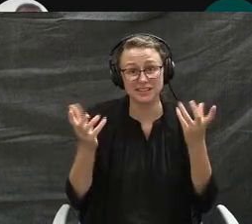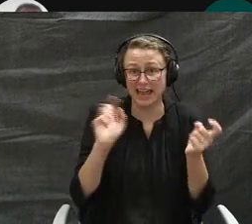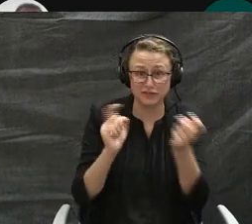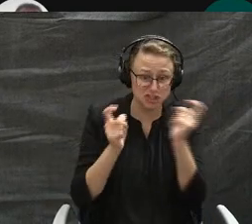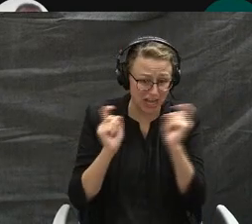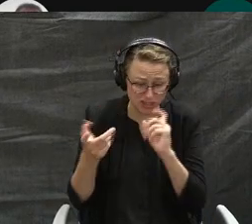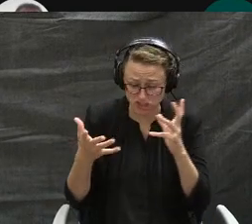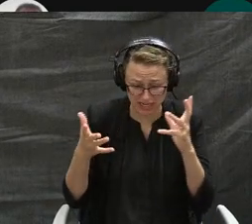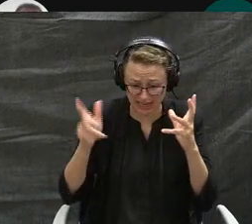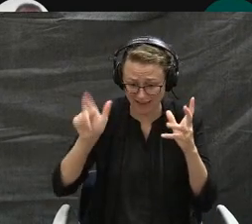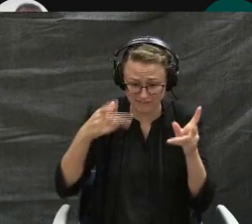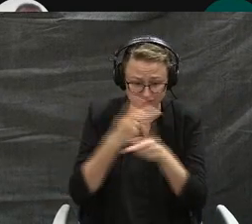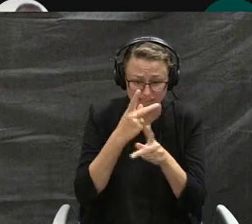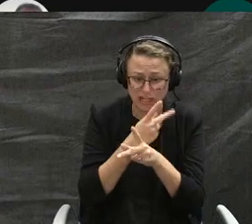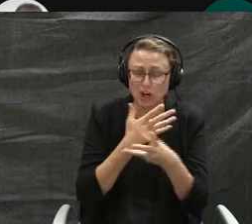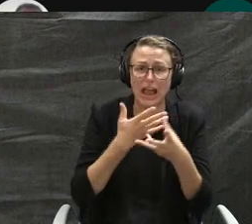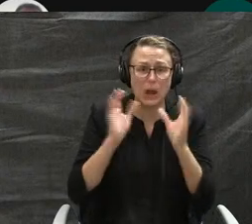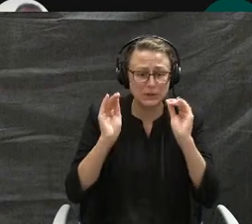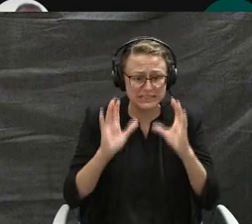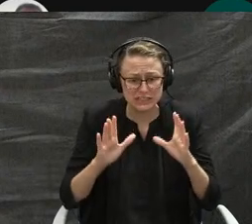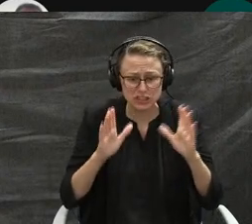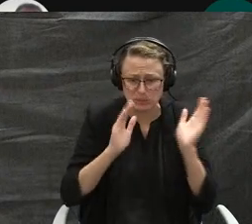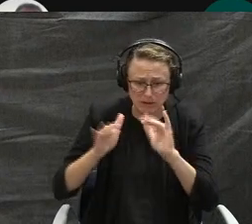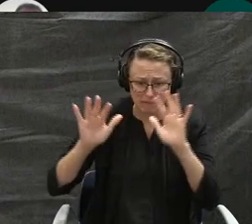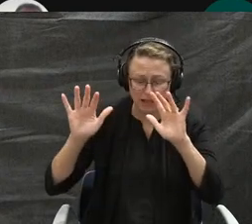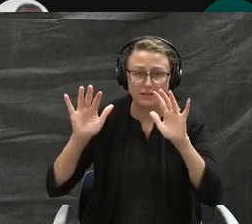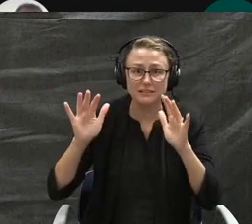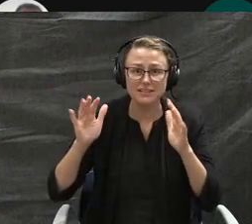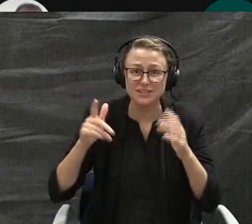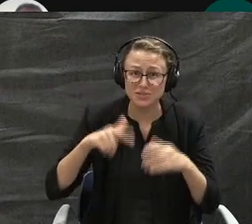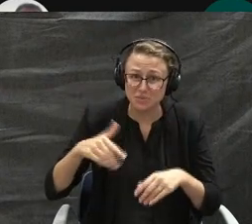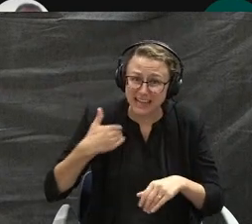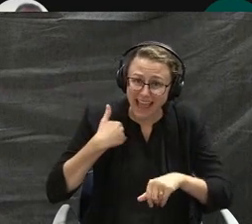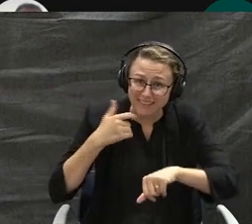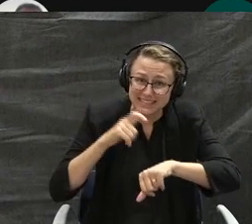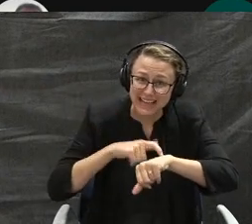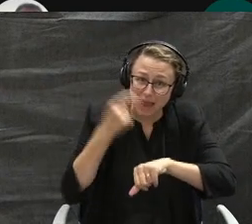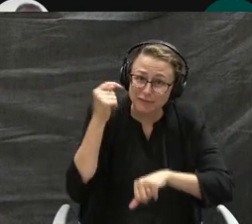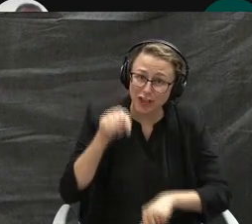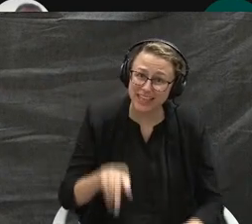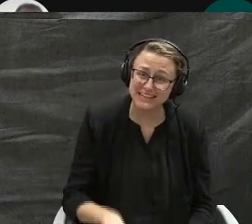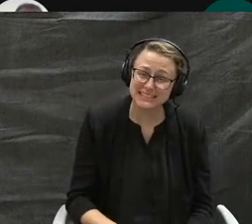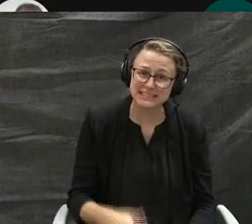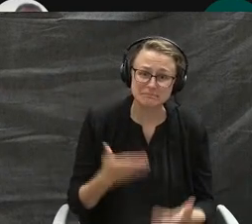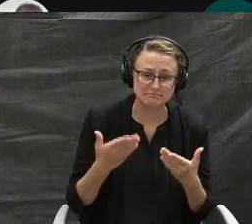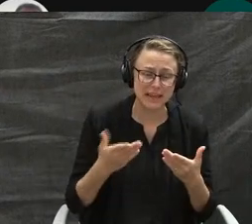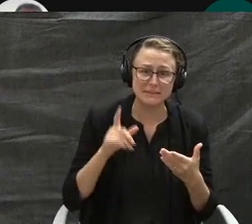teacher prep. Is there a time for this? Do we need to consider giving a couple extra days for this? Or how do we